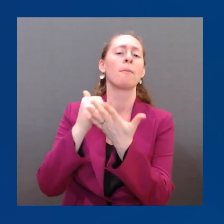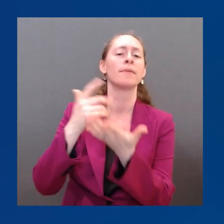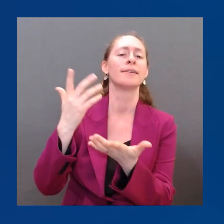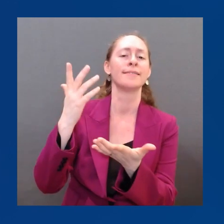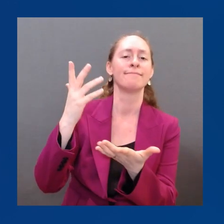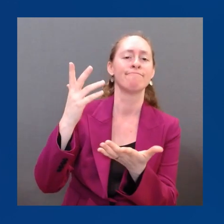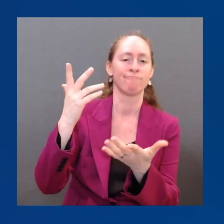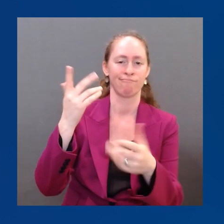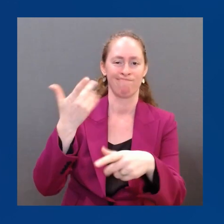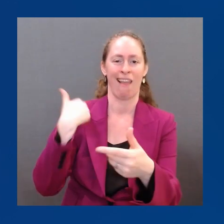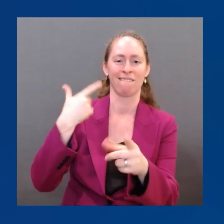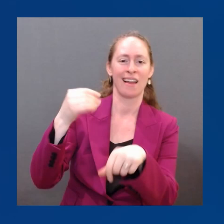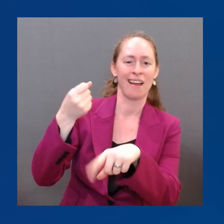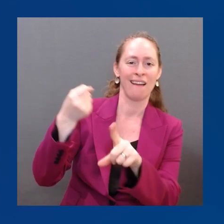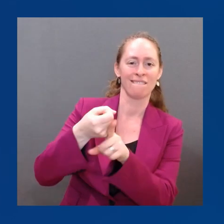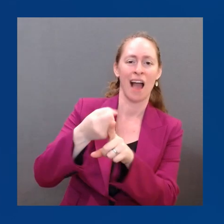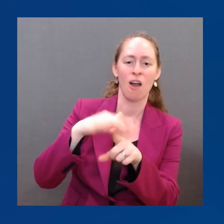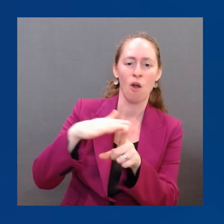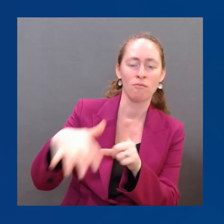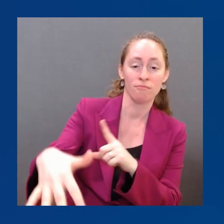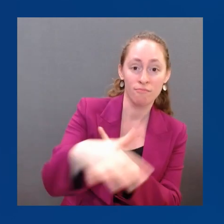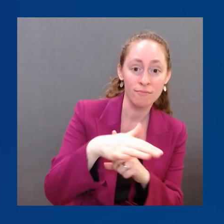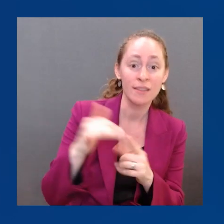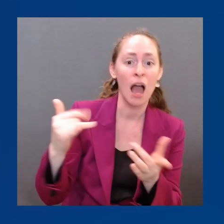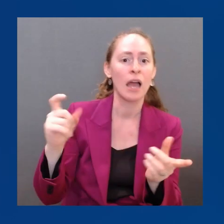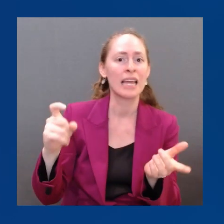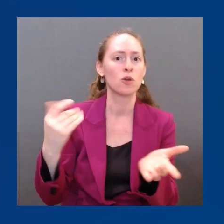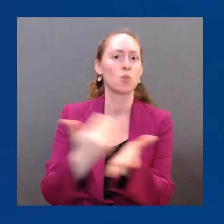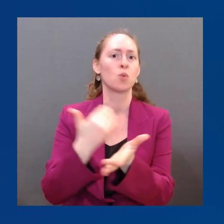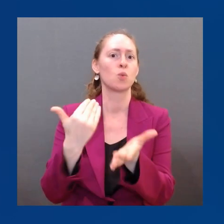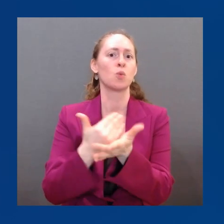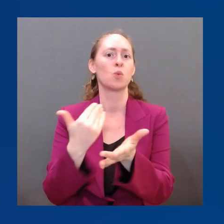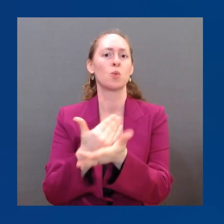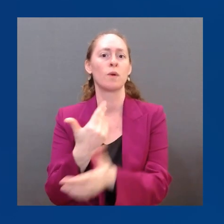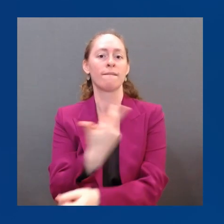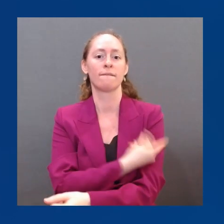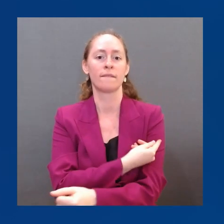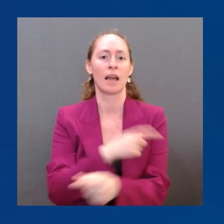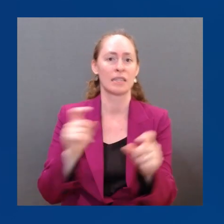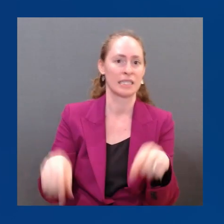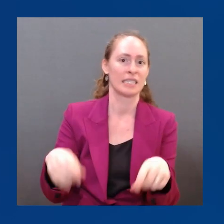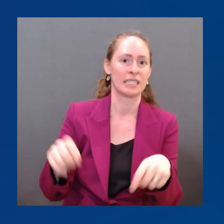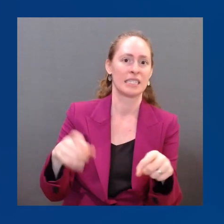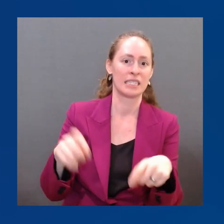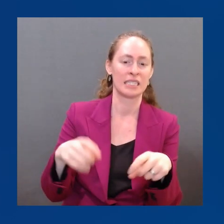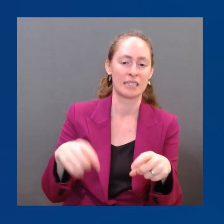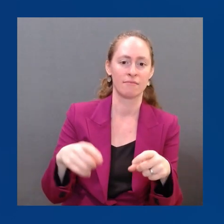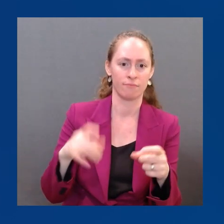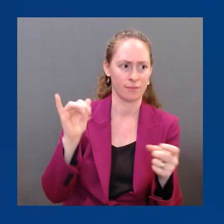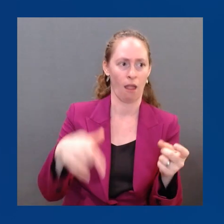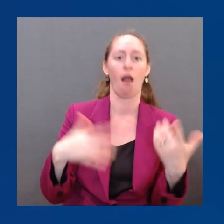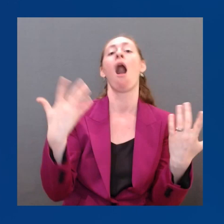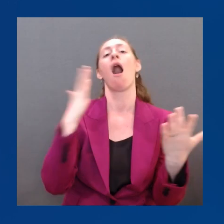that we're going to be able to deliver for the American people? That will make a big difference in the fall and winter. If we have no new generation of vaccines or very few